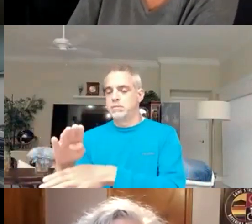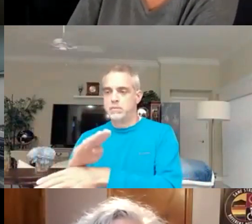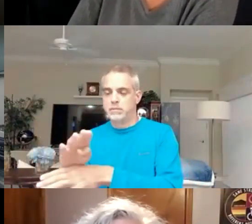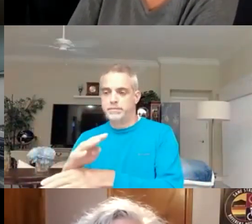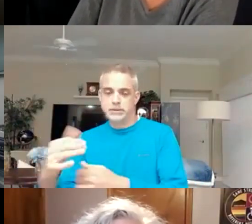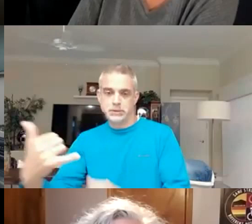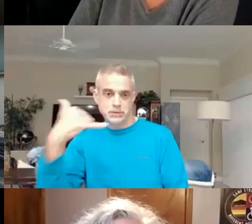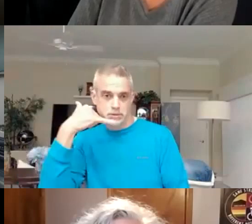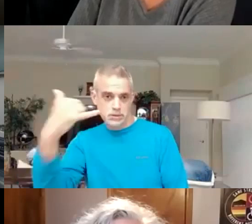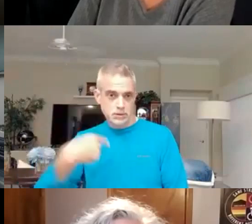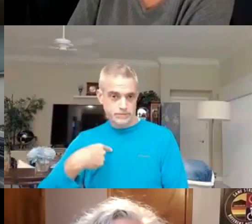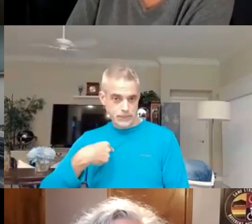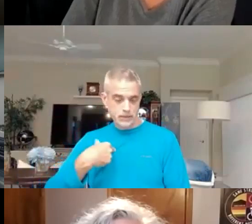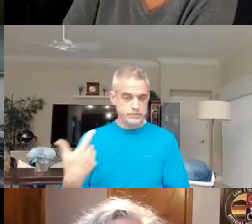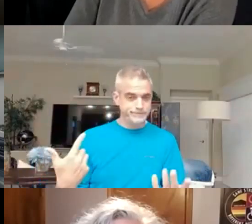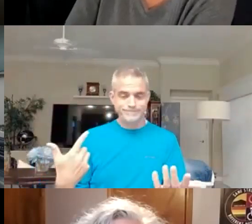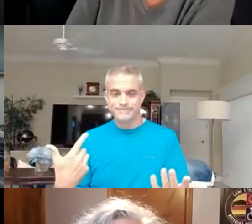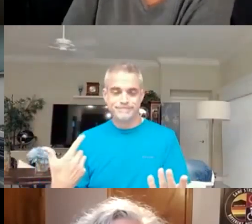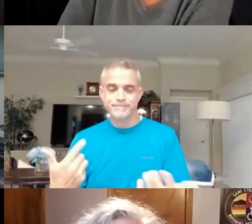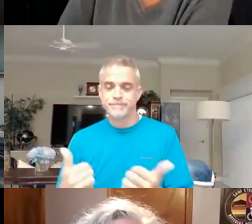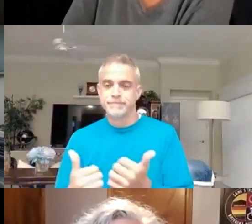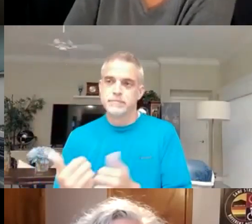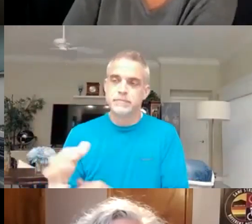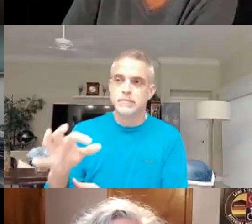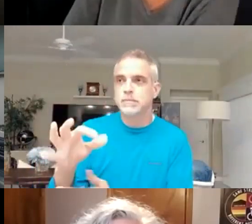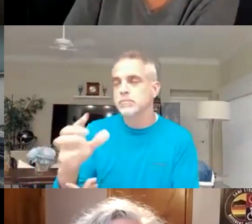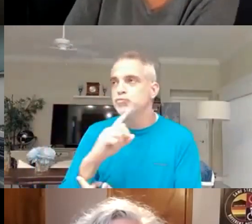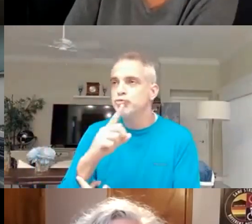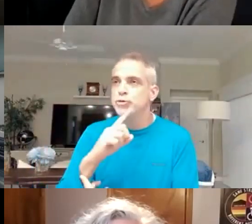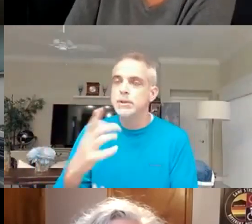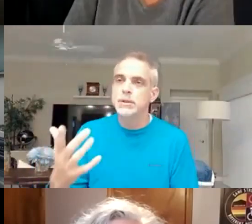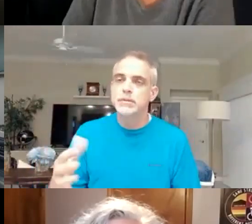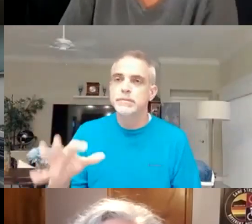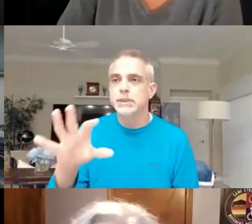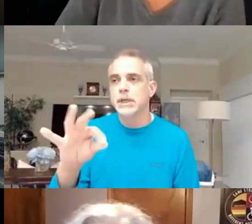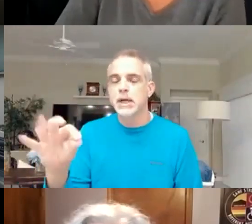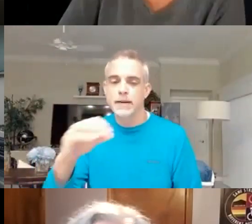they're too busy to talk to me. So, that's something.